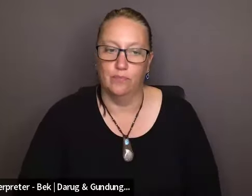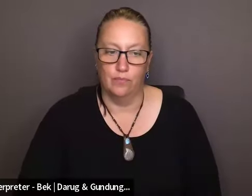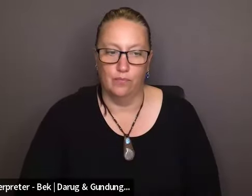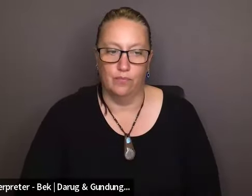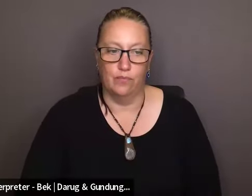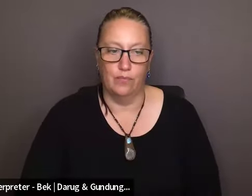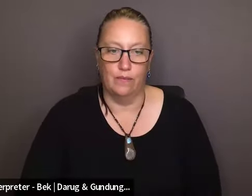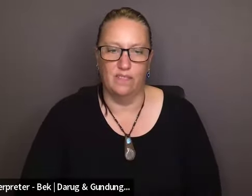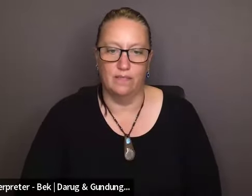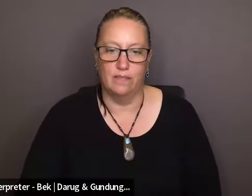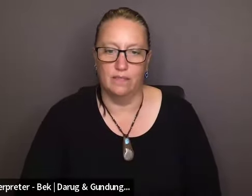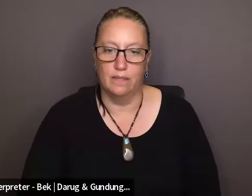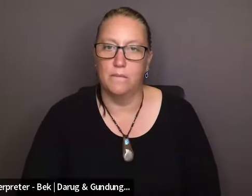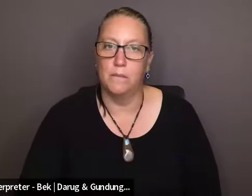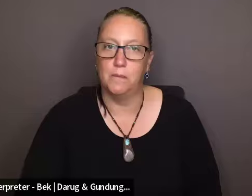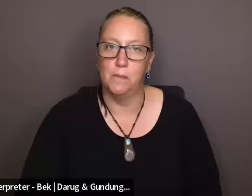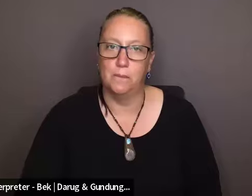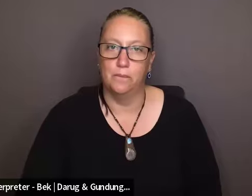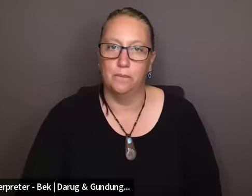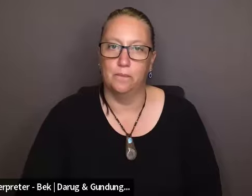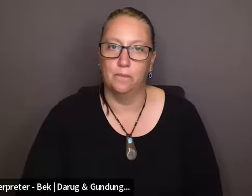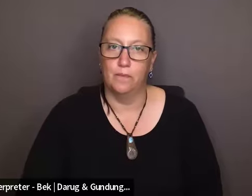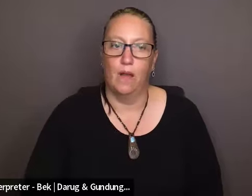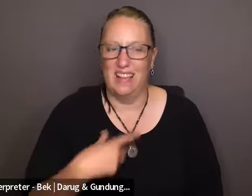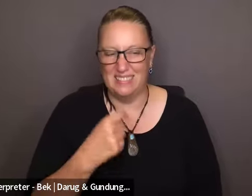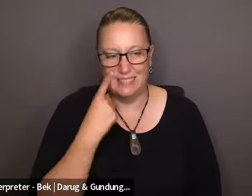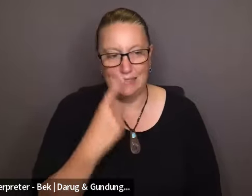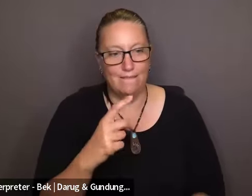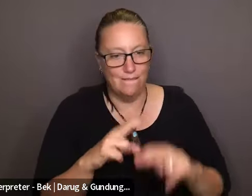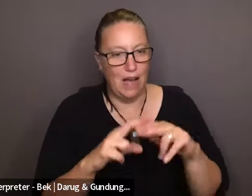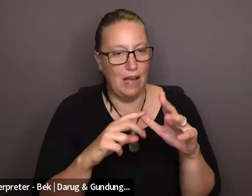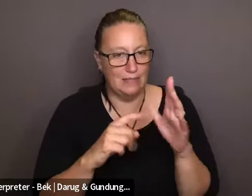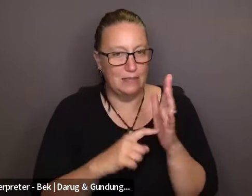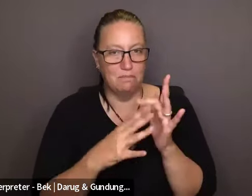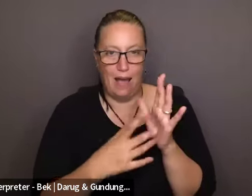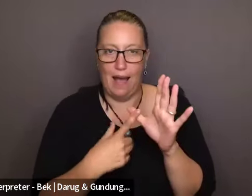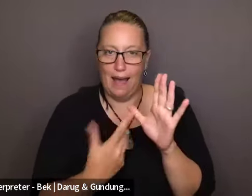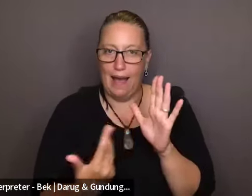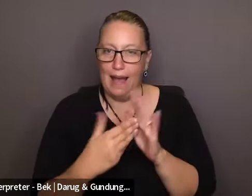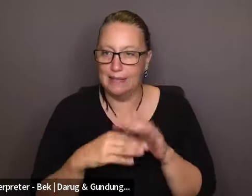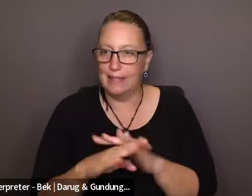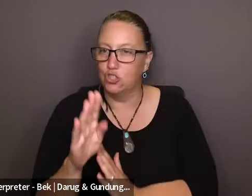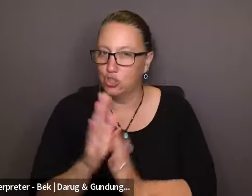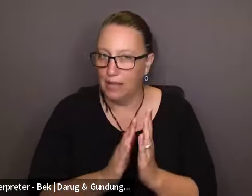question there, Andreas. You can stop sharing that now